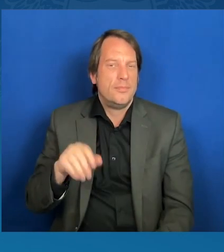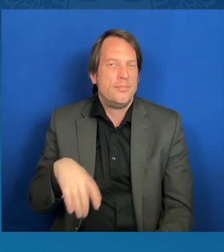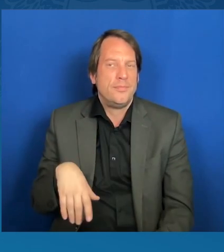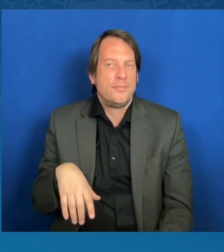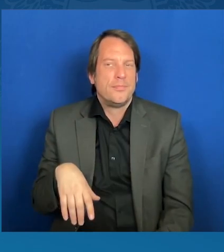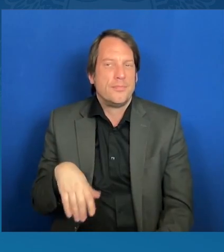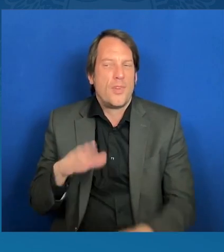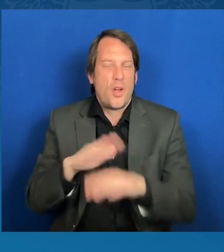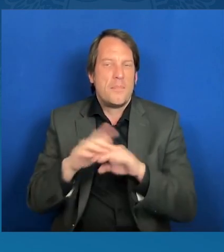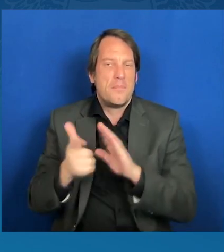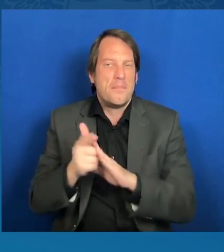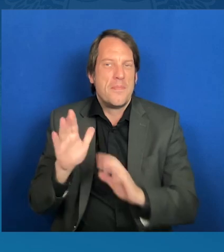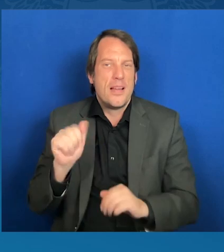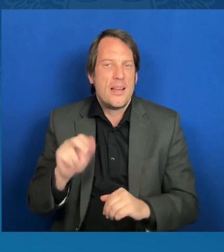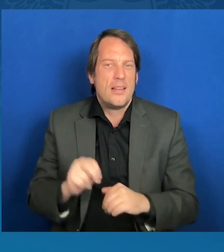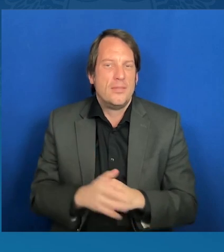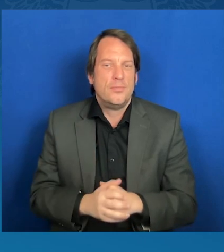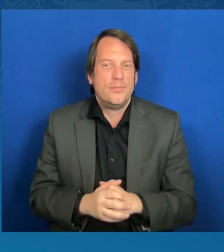with Joe Biden as President of the United States.